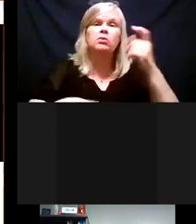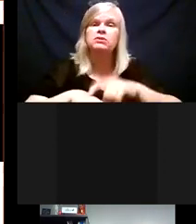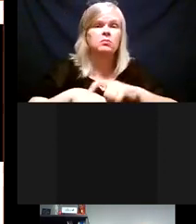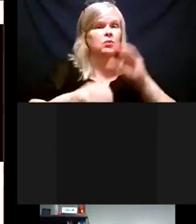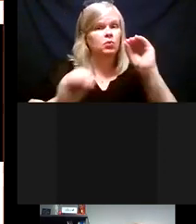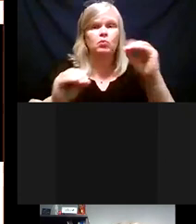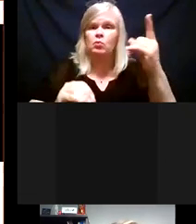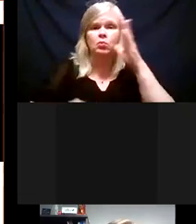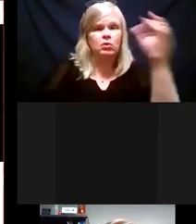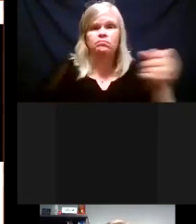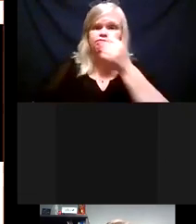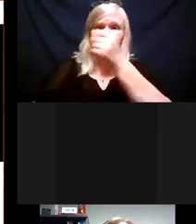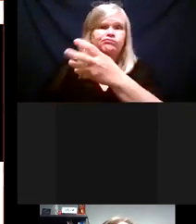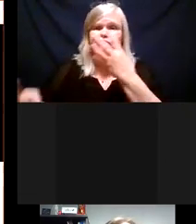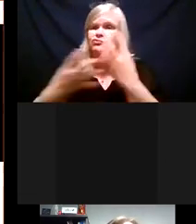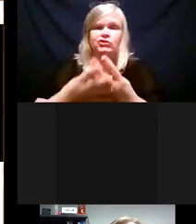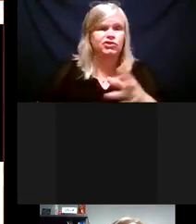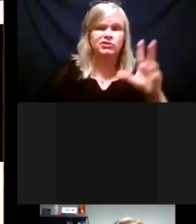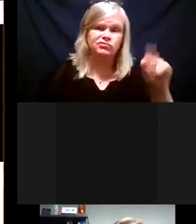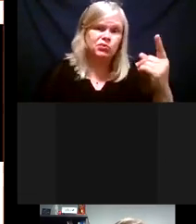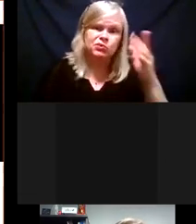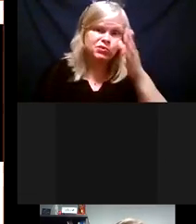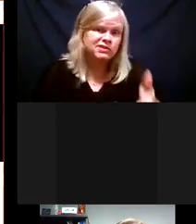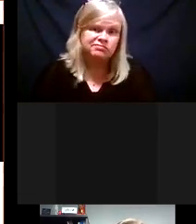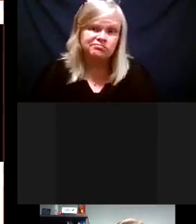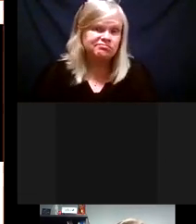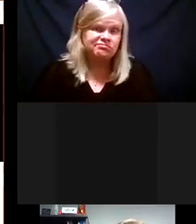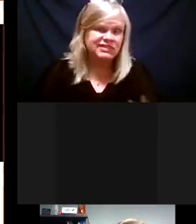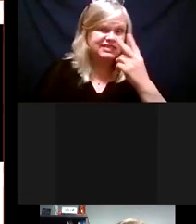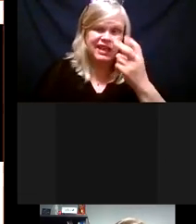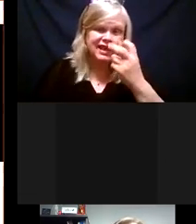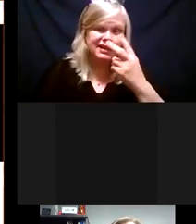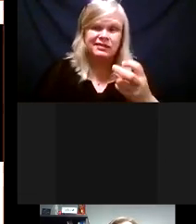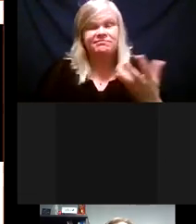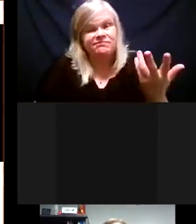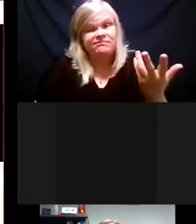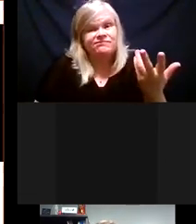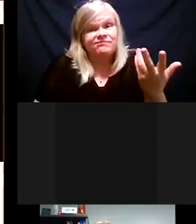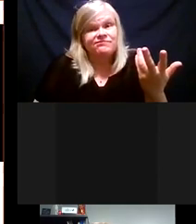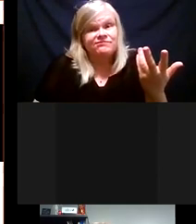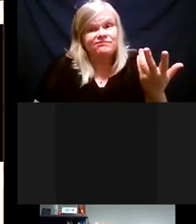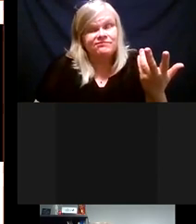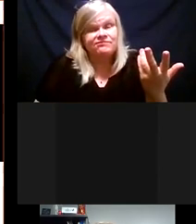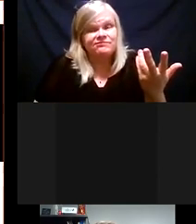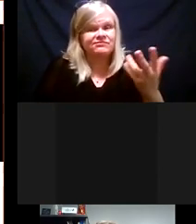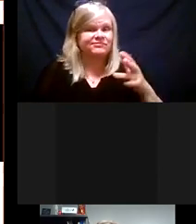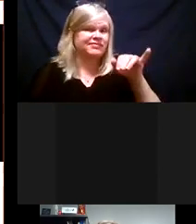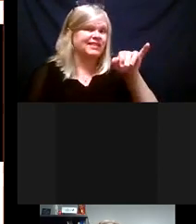THAT'S HOW IT IS. >> Sonci: YES.